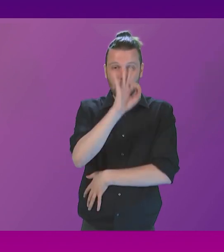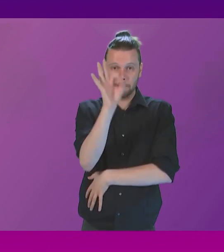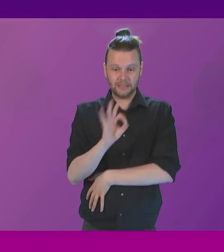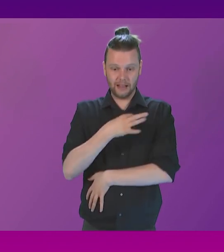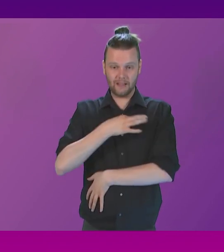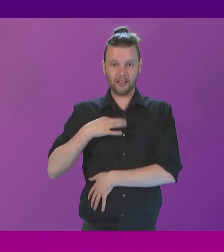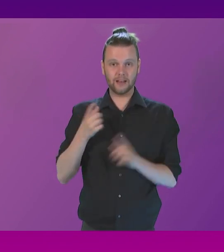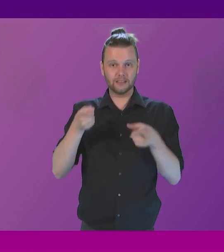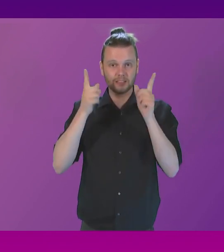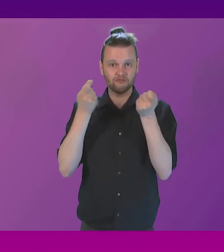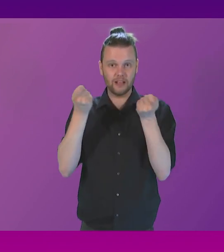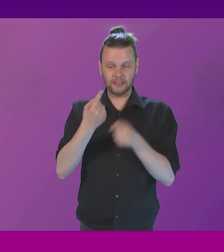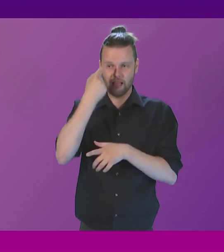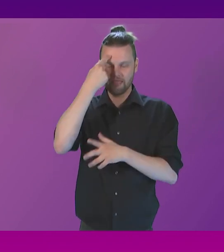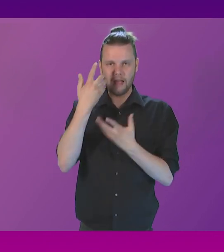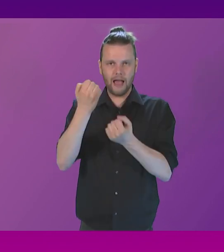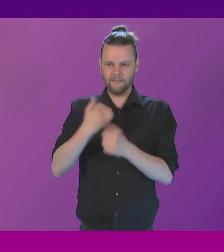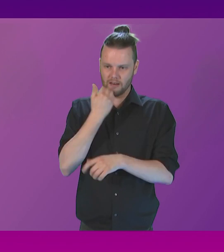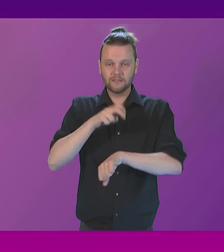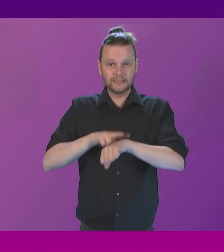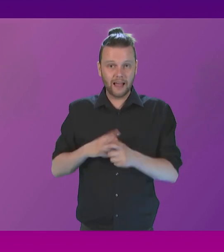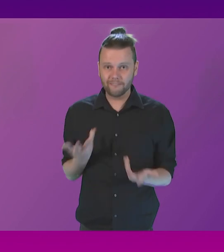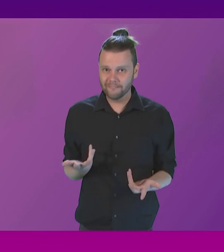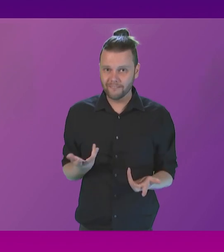directors think that they have enough staff. The Scottish National Party’s sticking-plaster